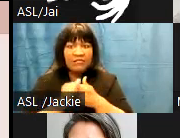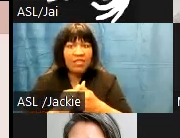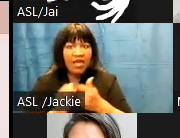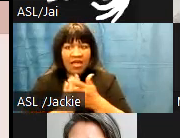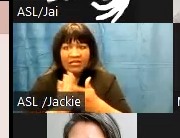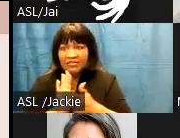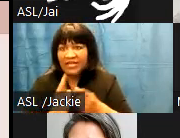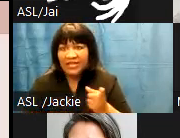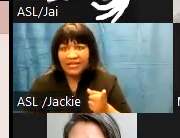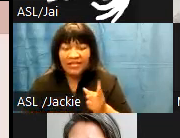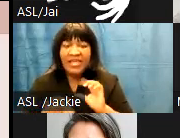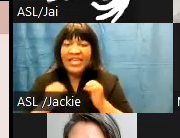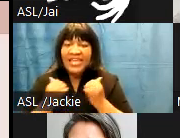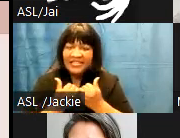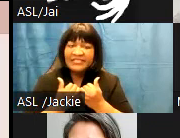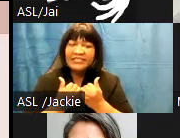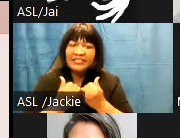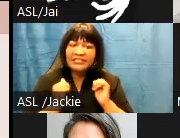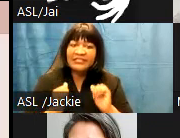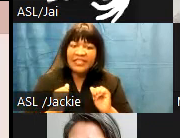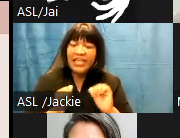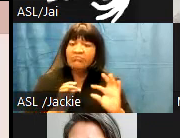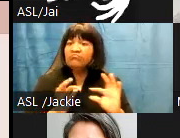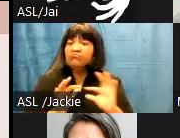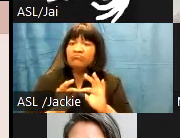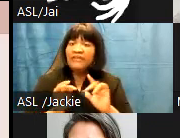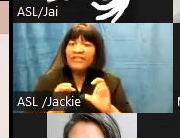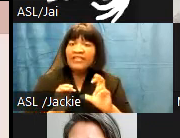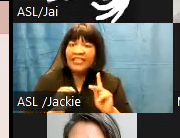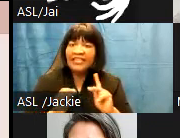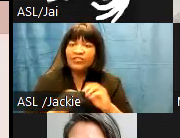agencies can forward the link to this form to community members who are participating